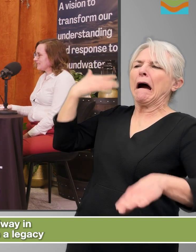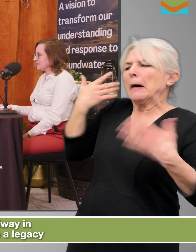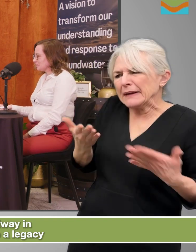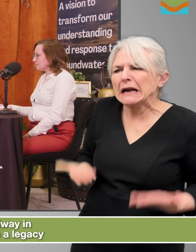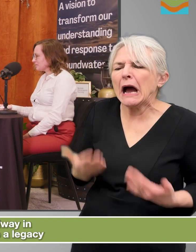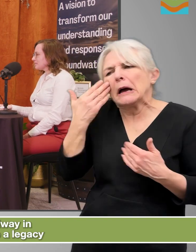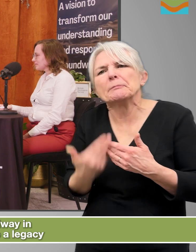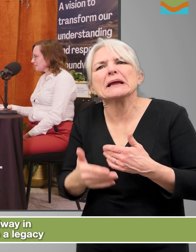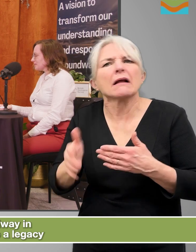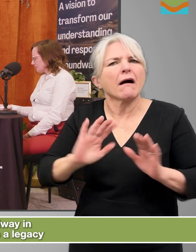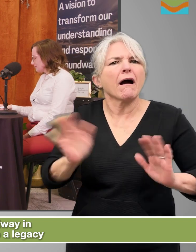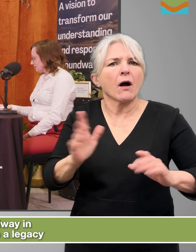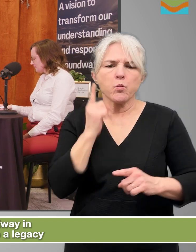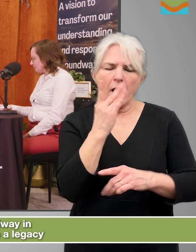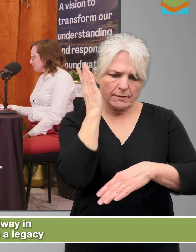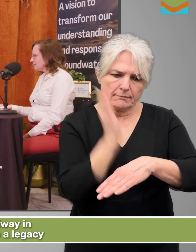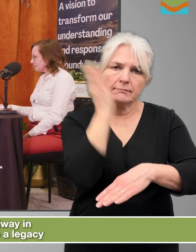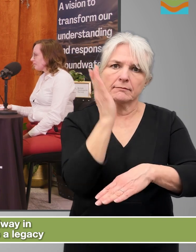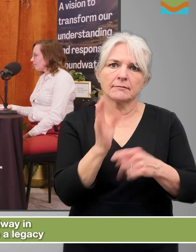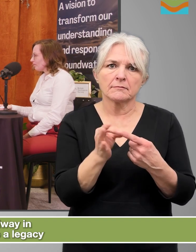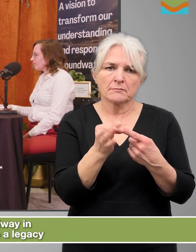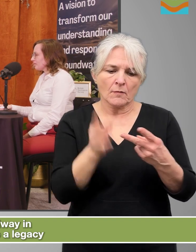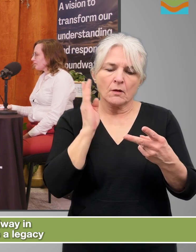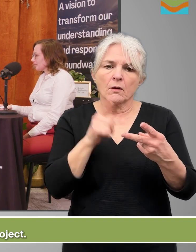we'll try and make some headway in leaving something that can have a legacy